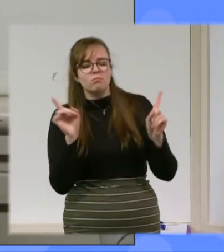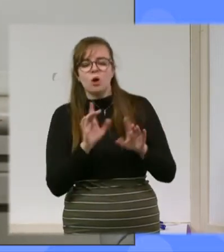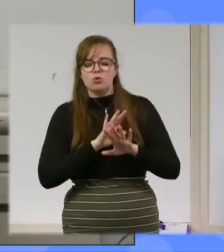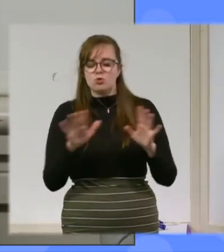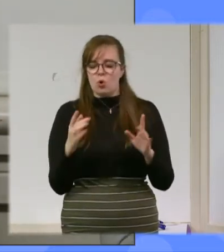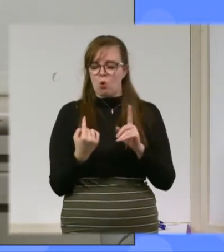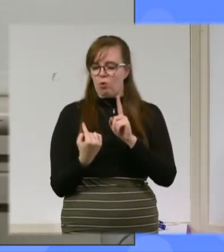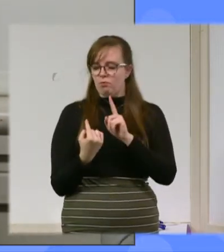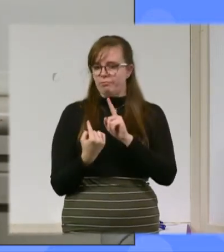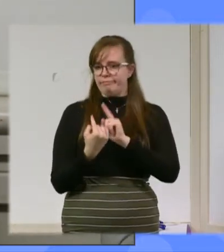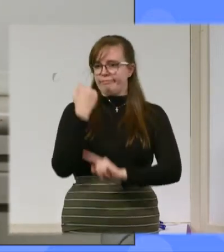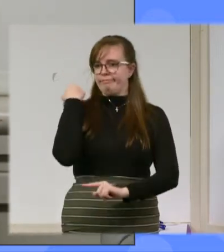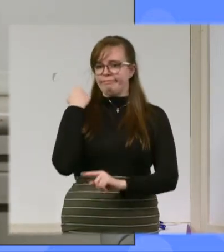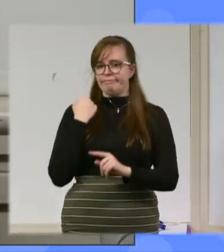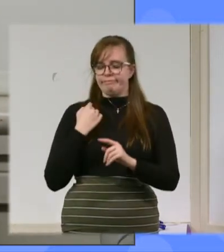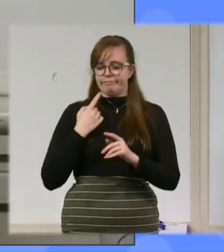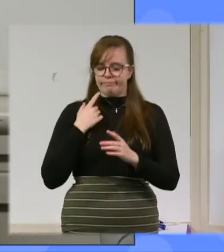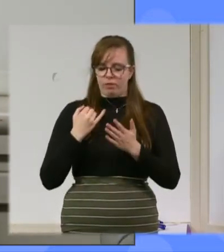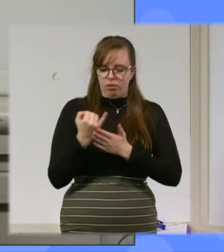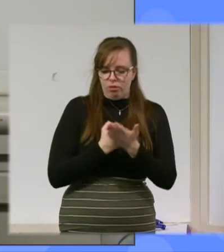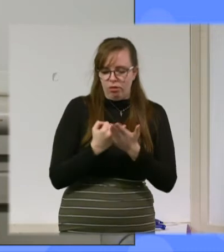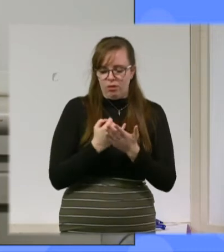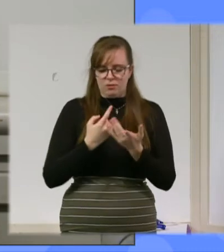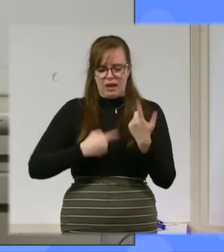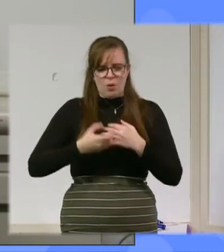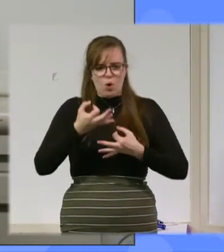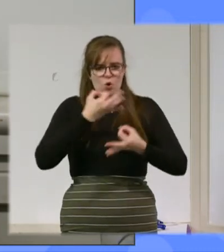immediate Carosa sea-can of questions that we as politicians are often dogged